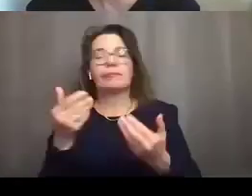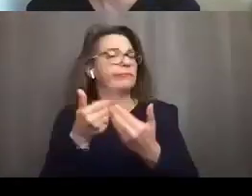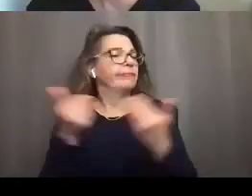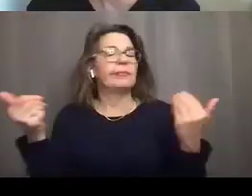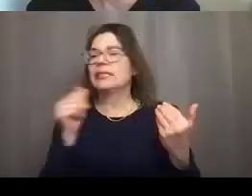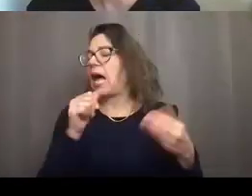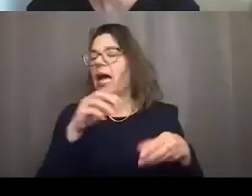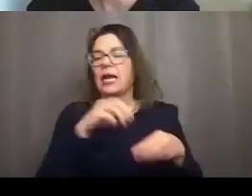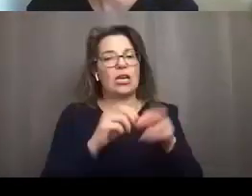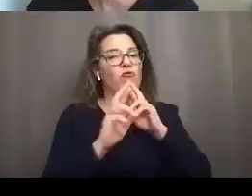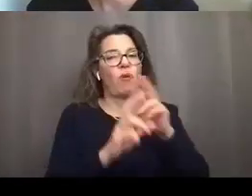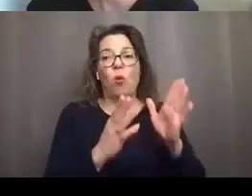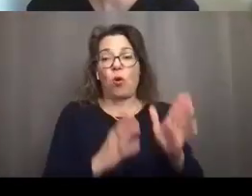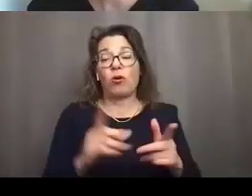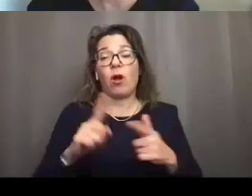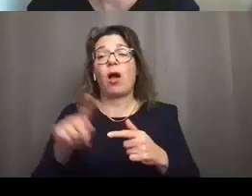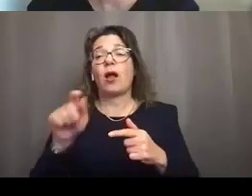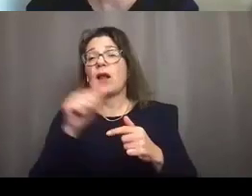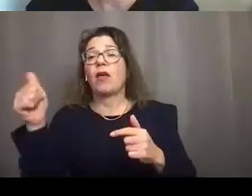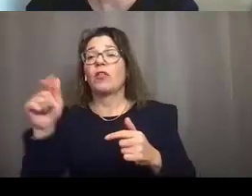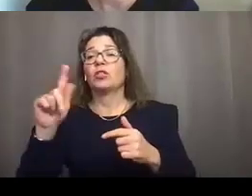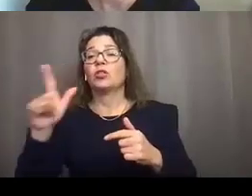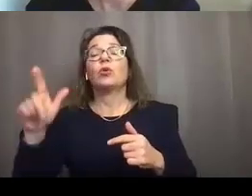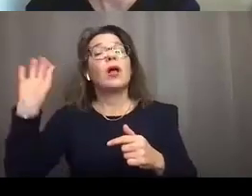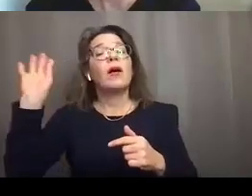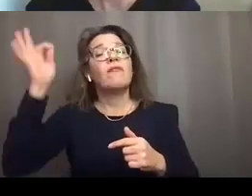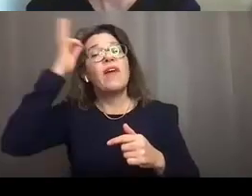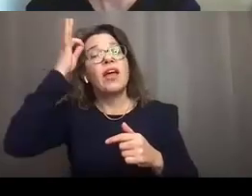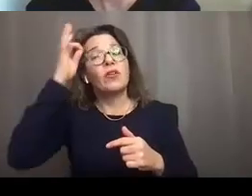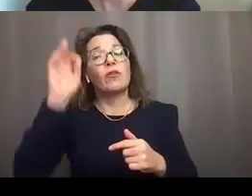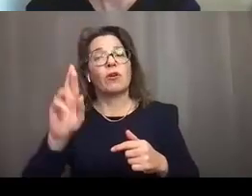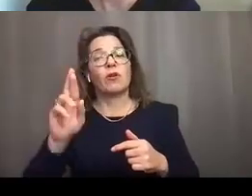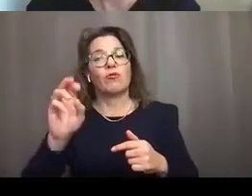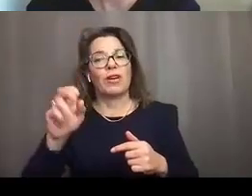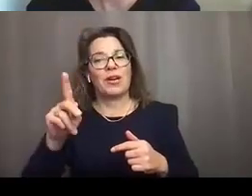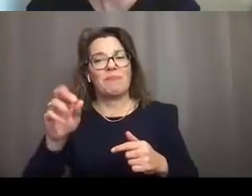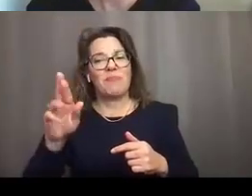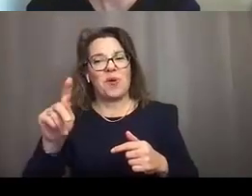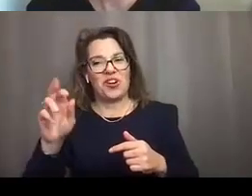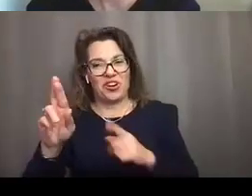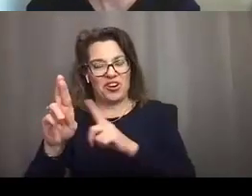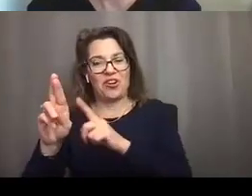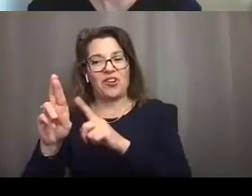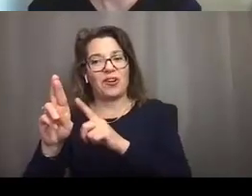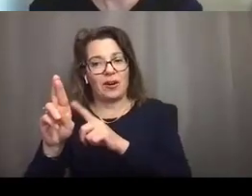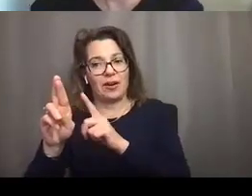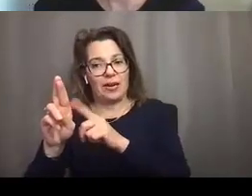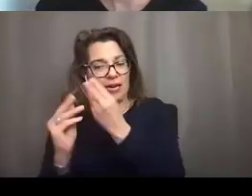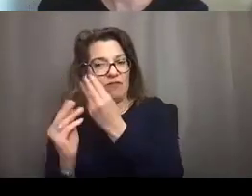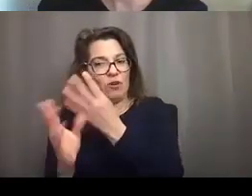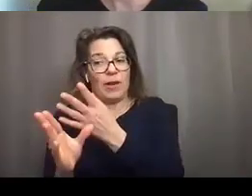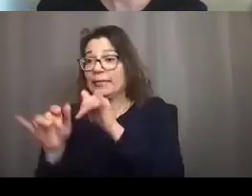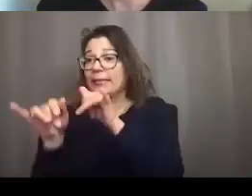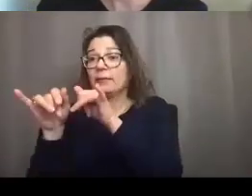There is another tool called Federal Reporter, which maintains the same information from NIH